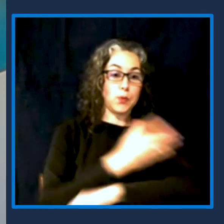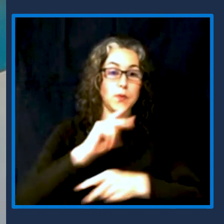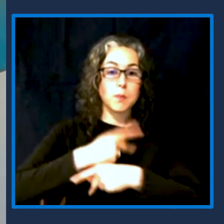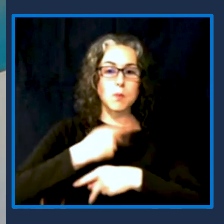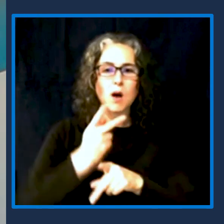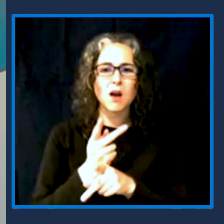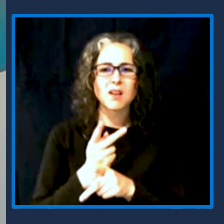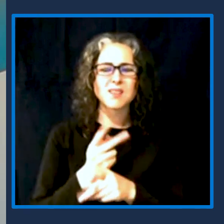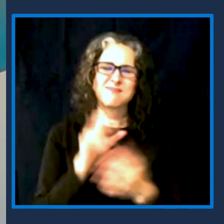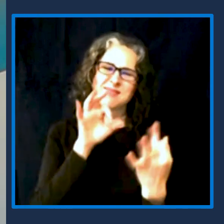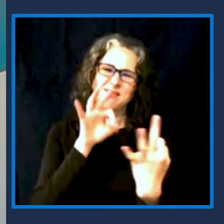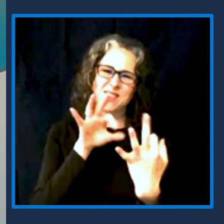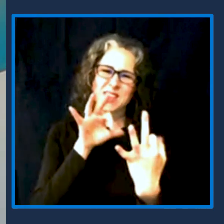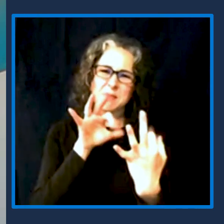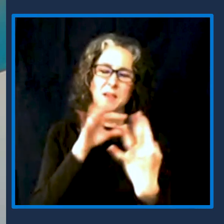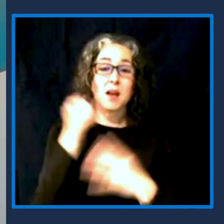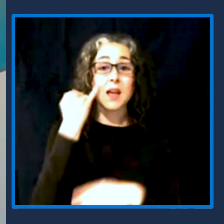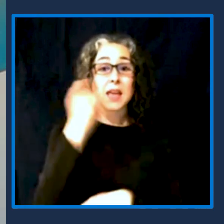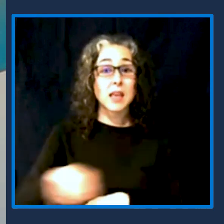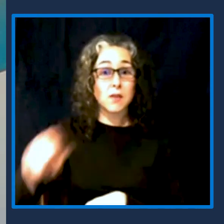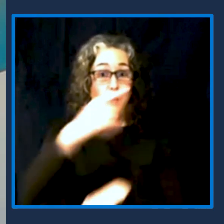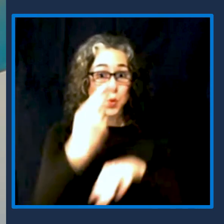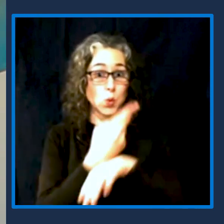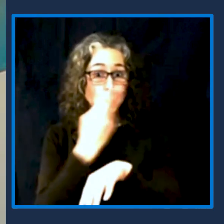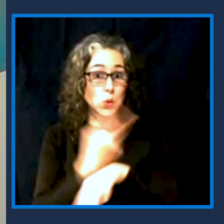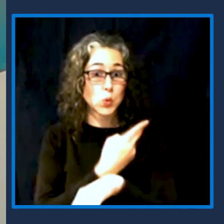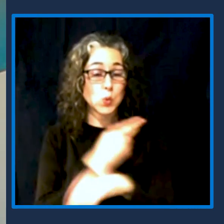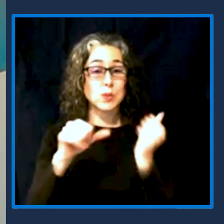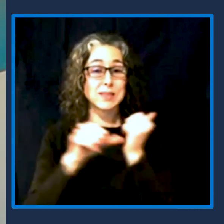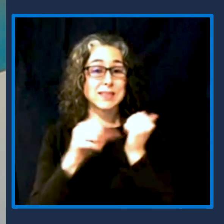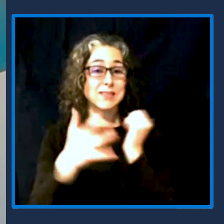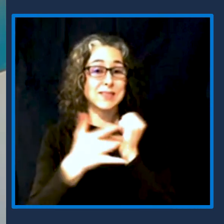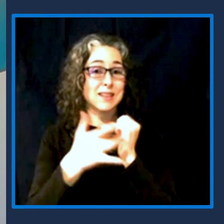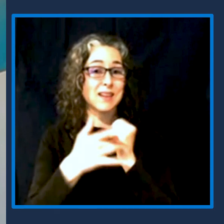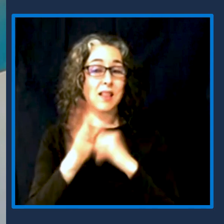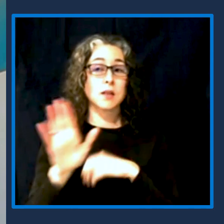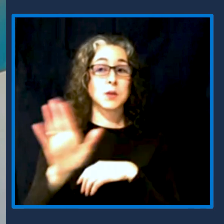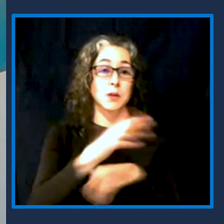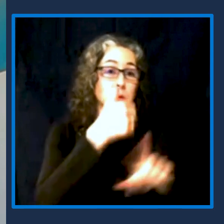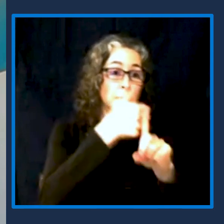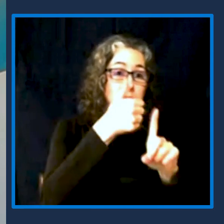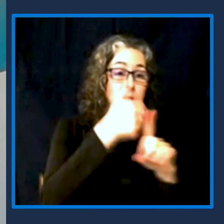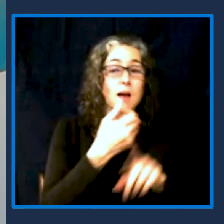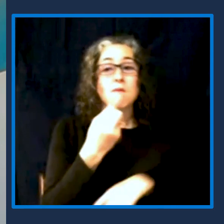do use some of these assistive technologies in your classroom or for yourself please send us